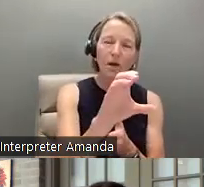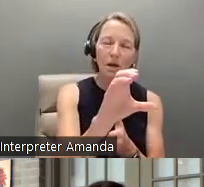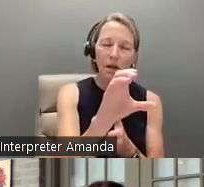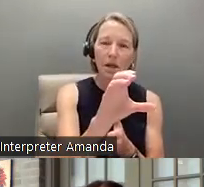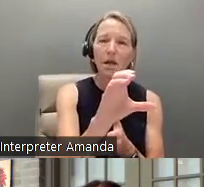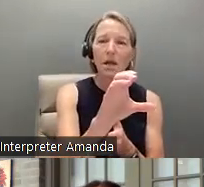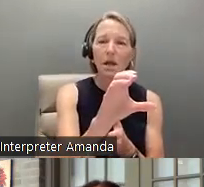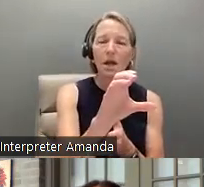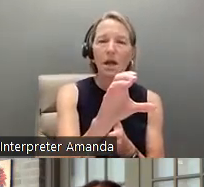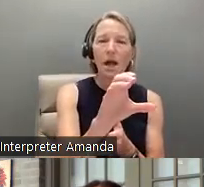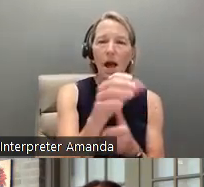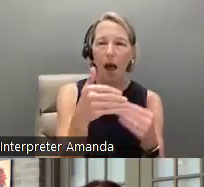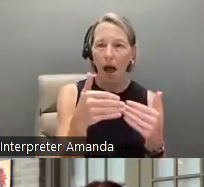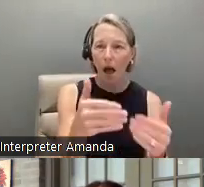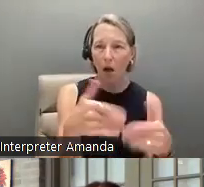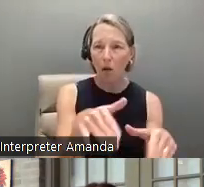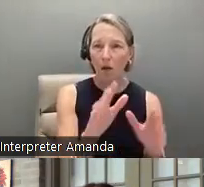and I will go ahead and let her get started